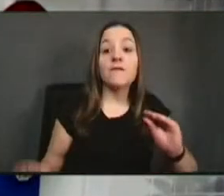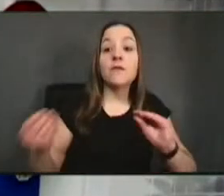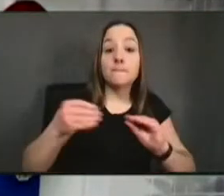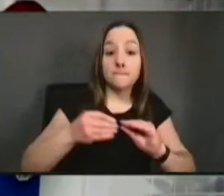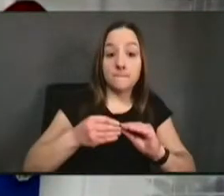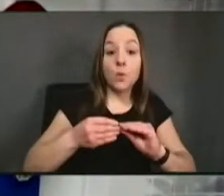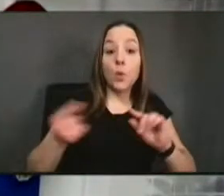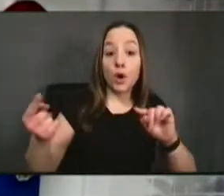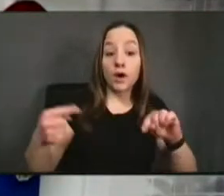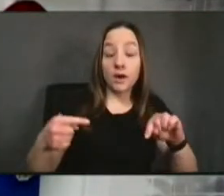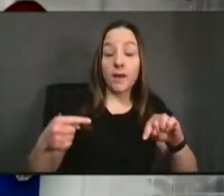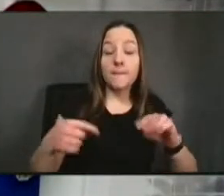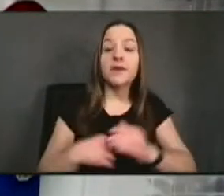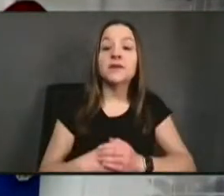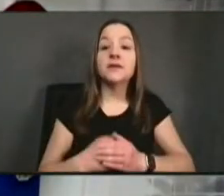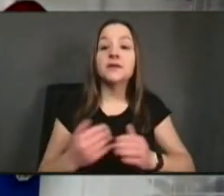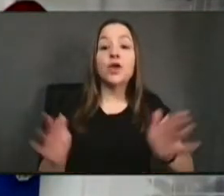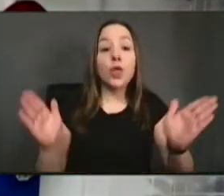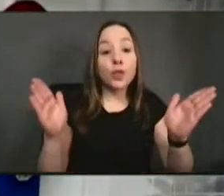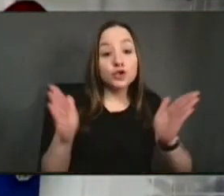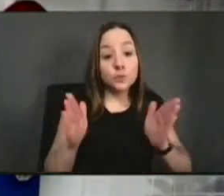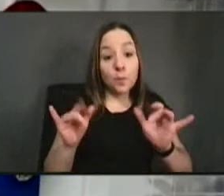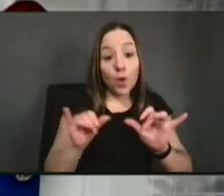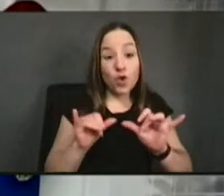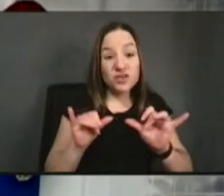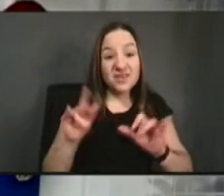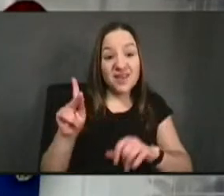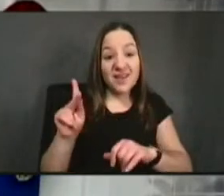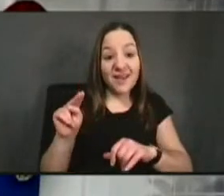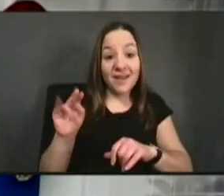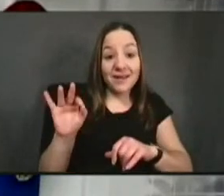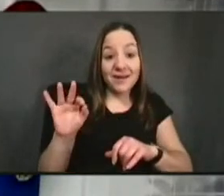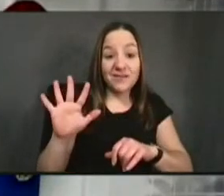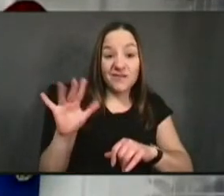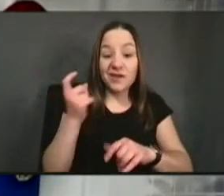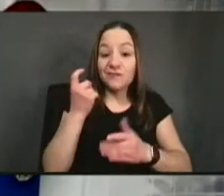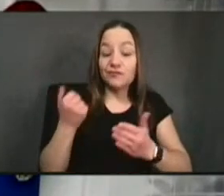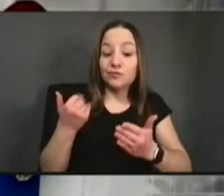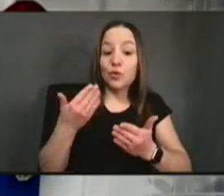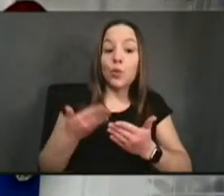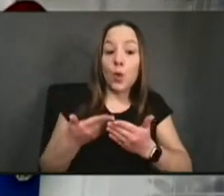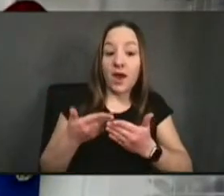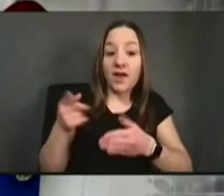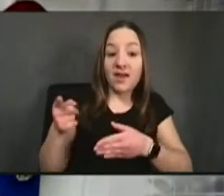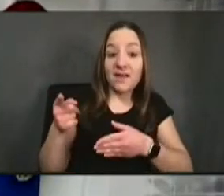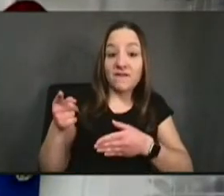January. We have more coming in.